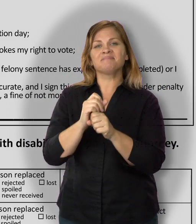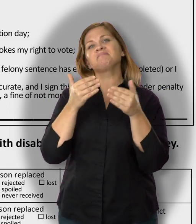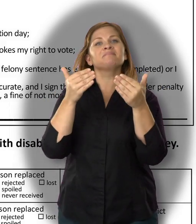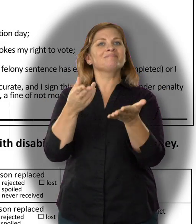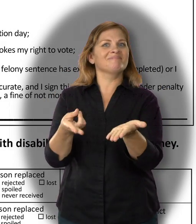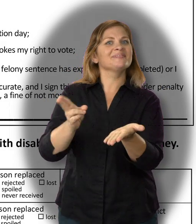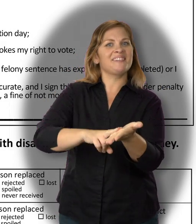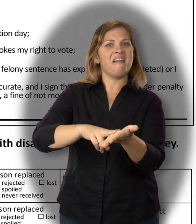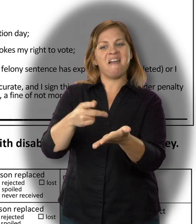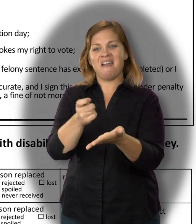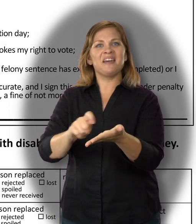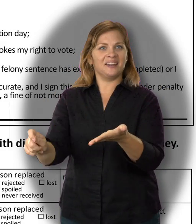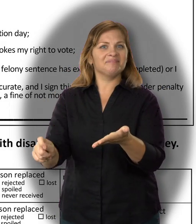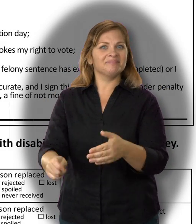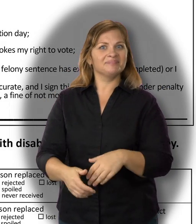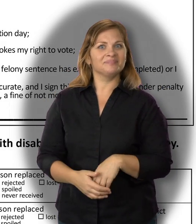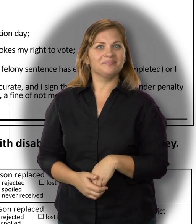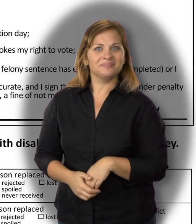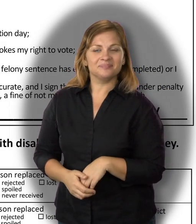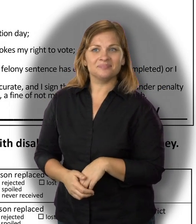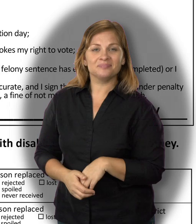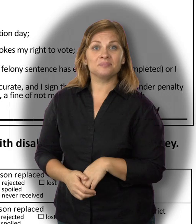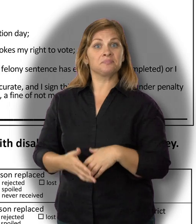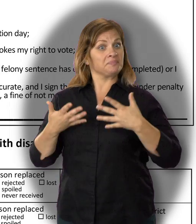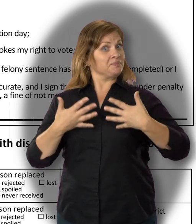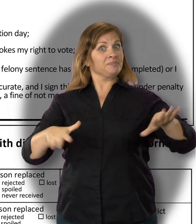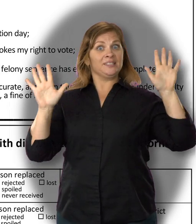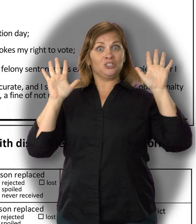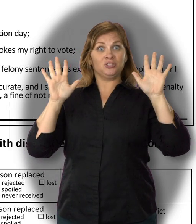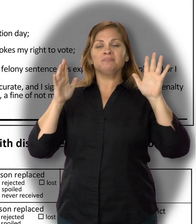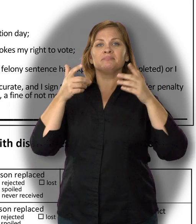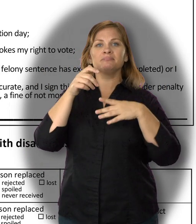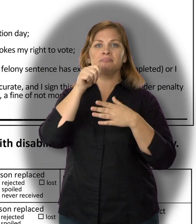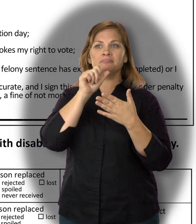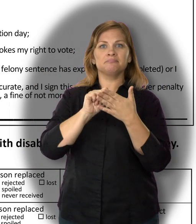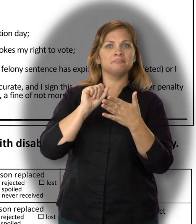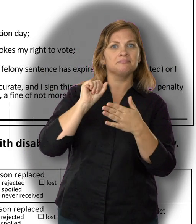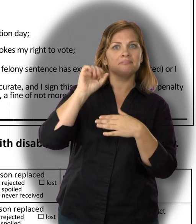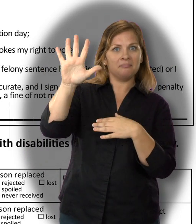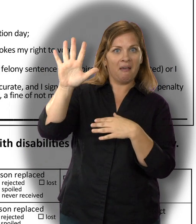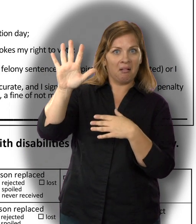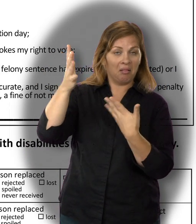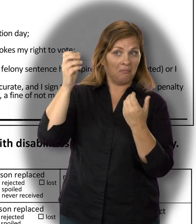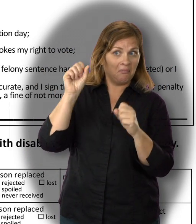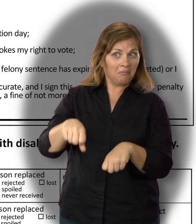If every statement applies to you, sign your name next to the X and enter the date that you completed the form. You can return your form by mail or fax